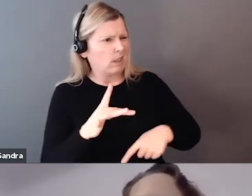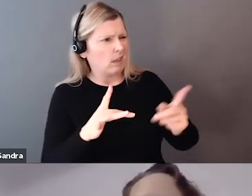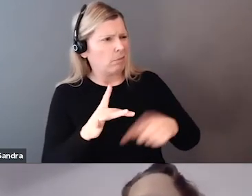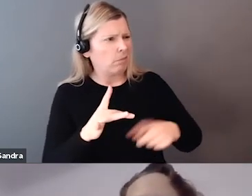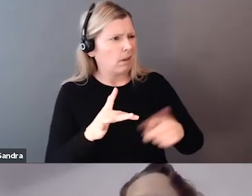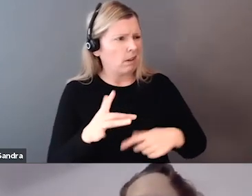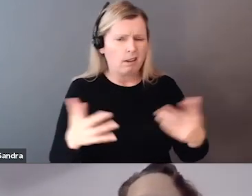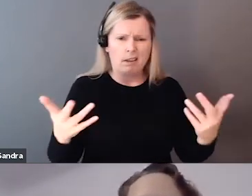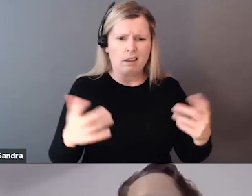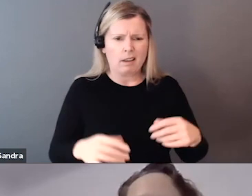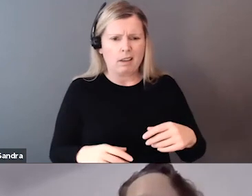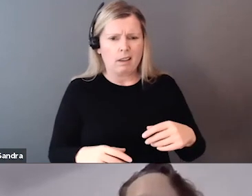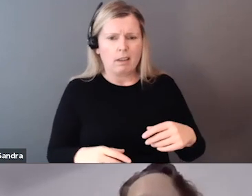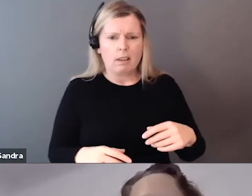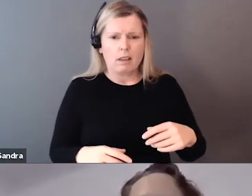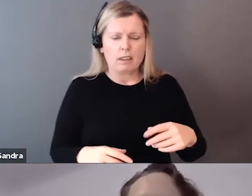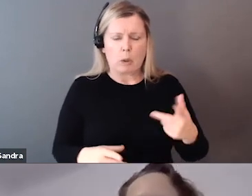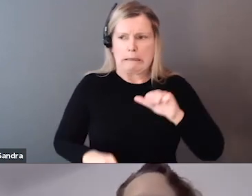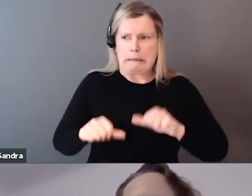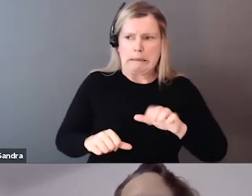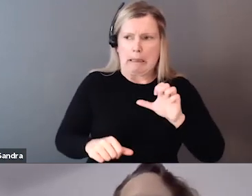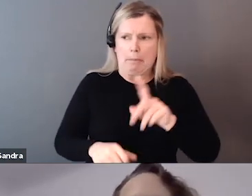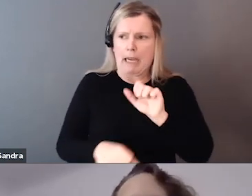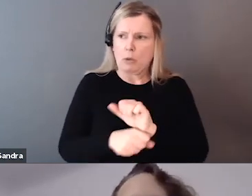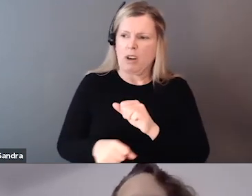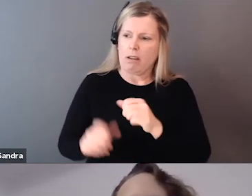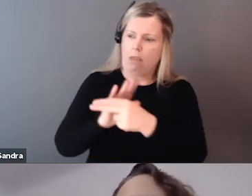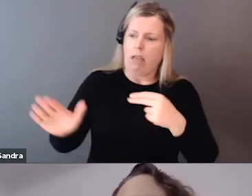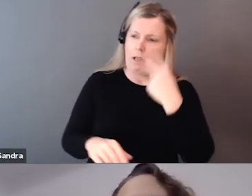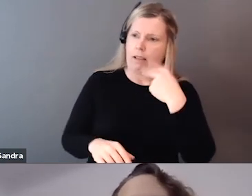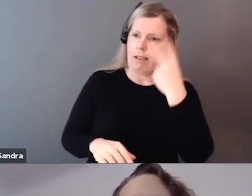be apprehensive about returning to work out of fear of being stigmatized or due to unresolved